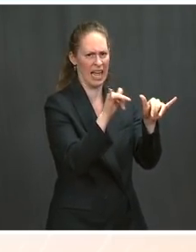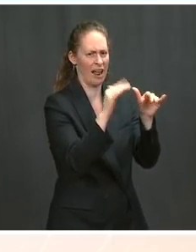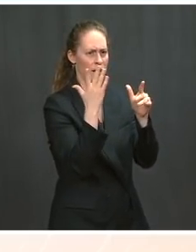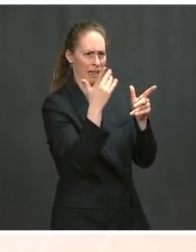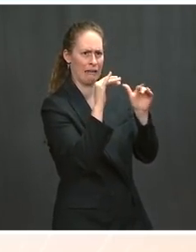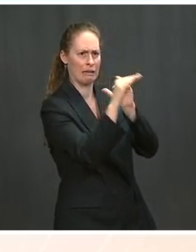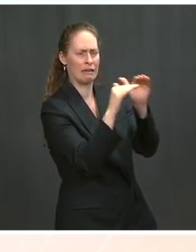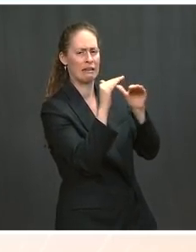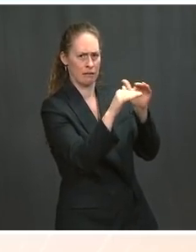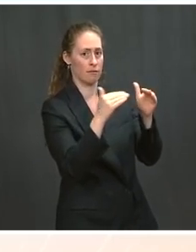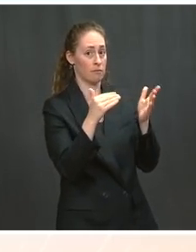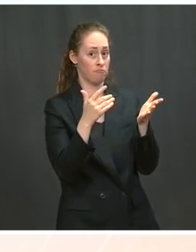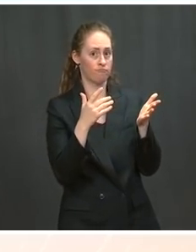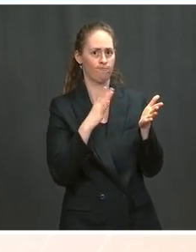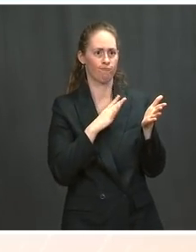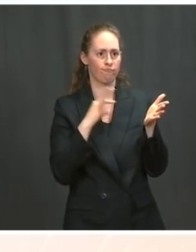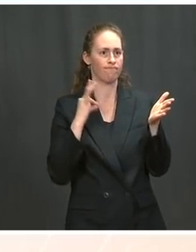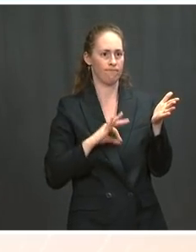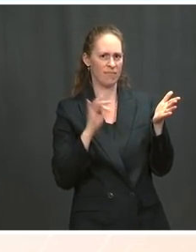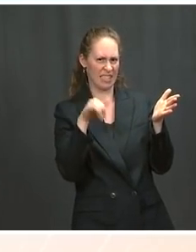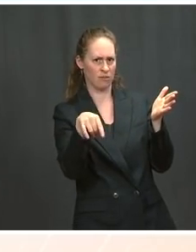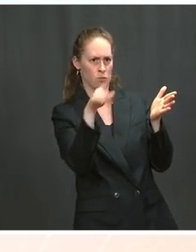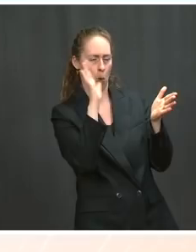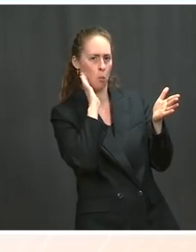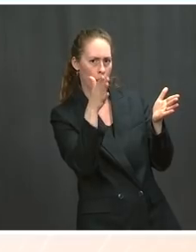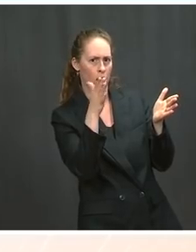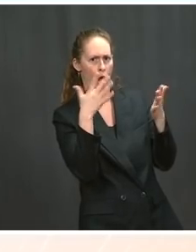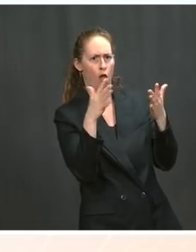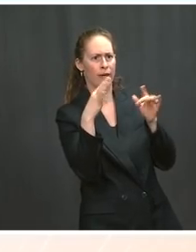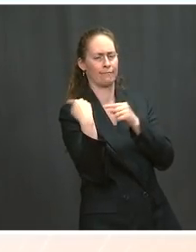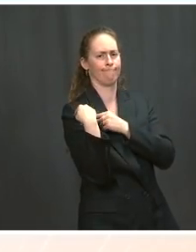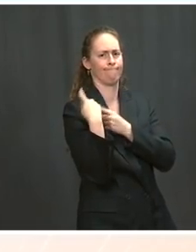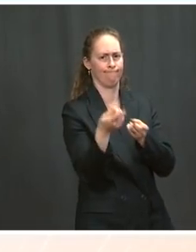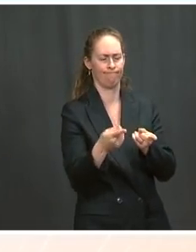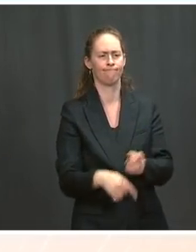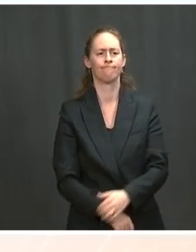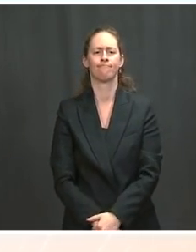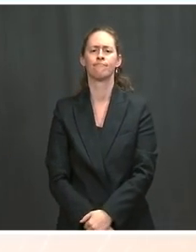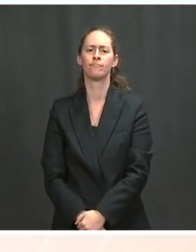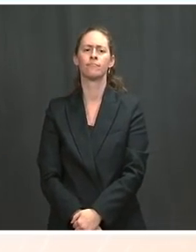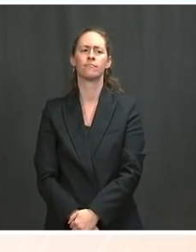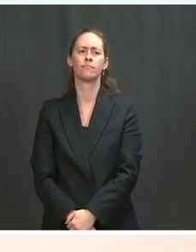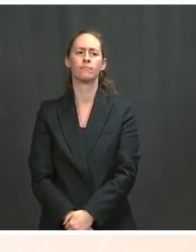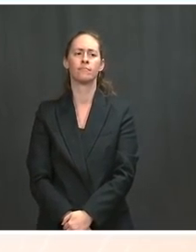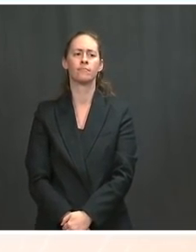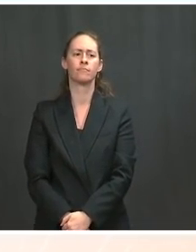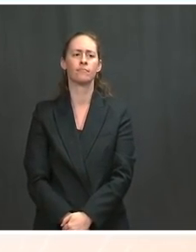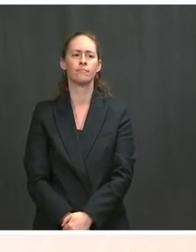And that's a role they have played historically at moments in time. Obviously, every conflict is different, unfortunately,